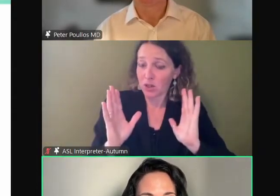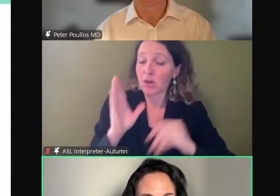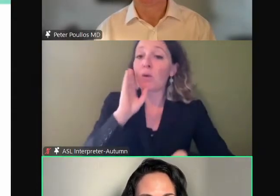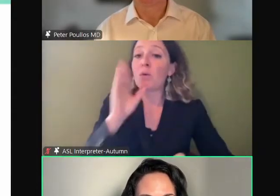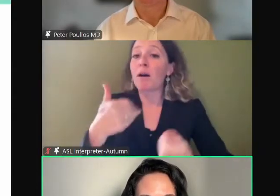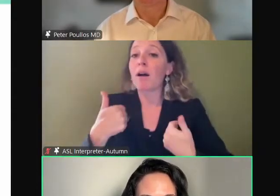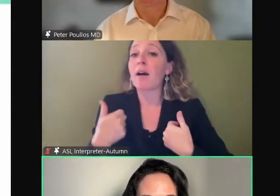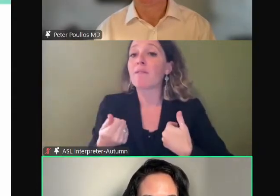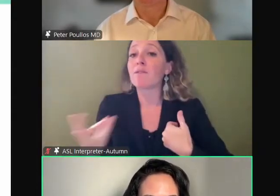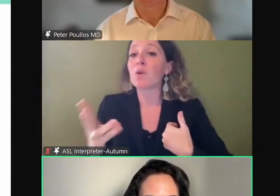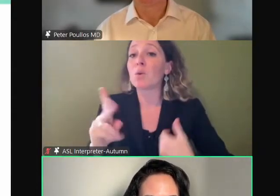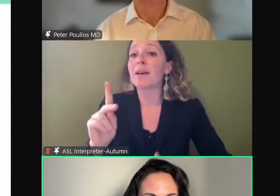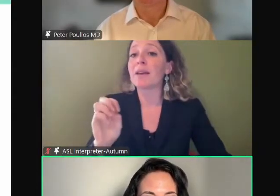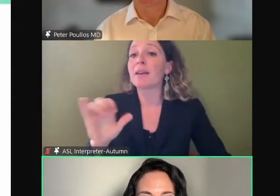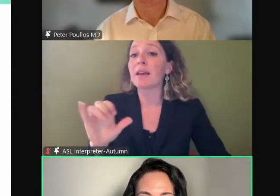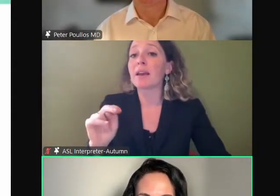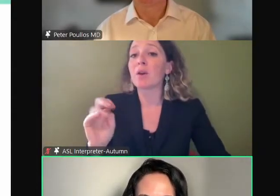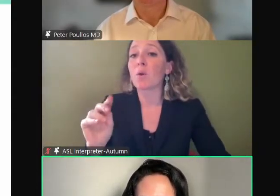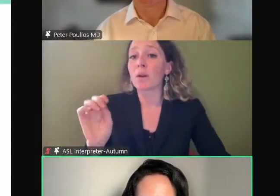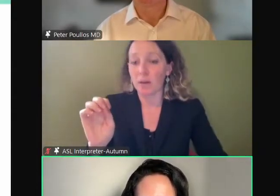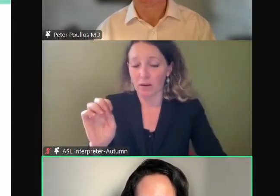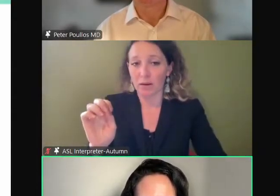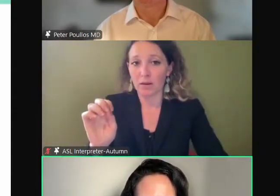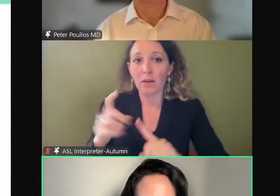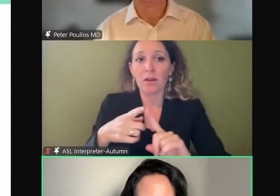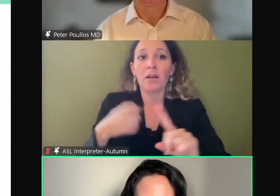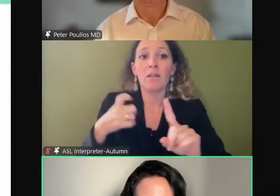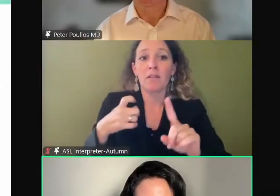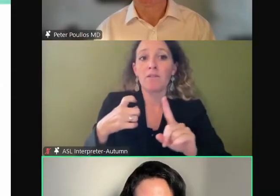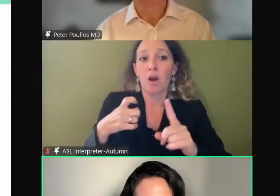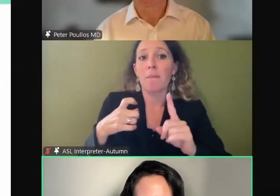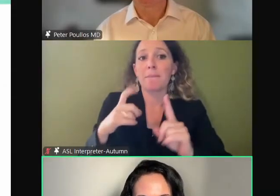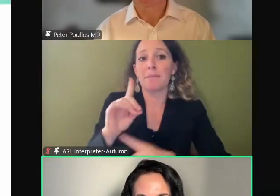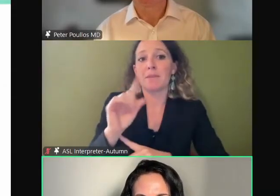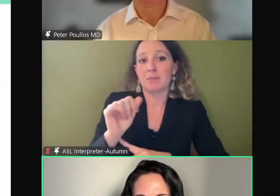National Council on Disability. And the American Telemedicine Association, who's partnered with